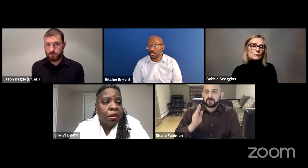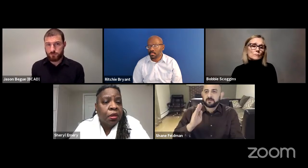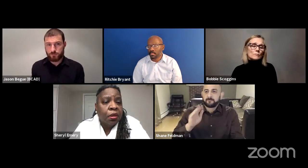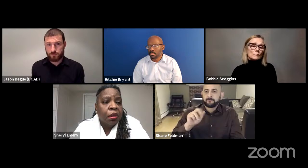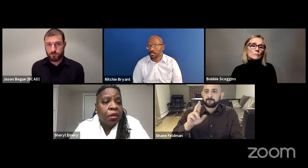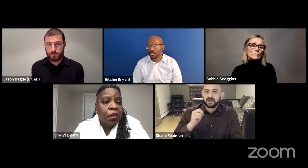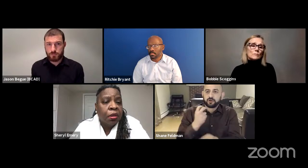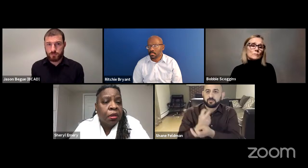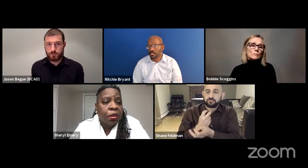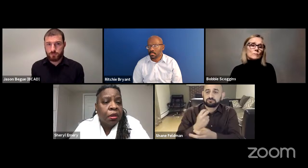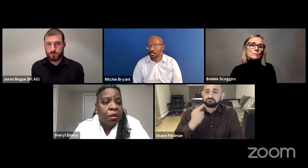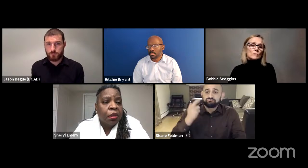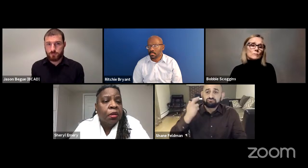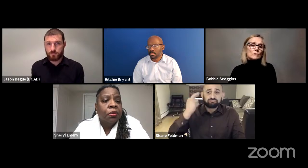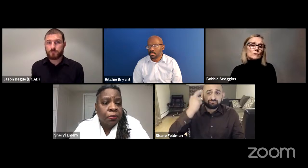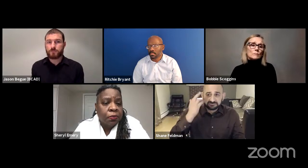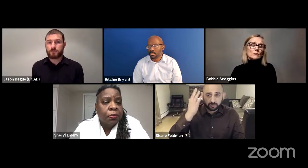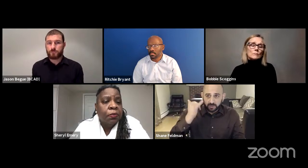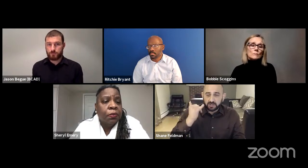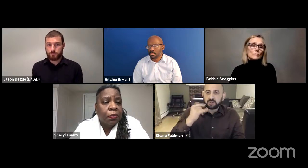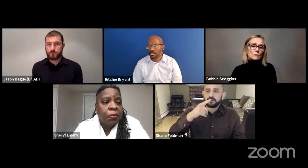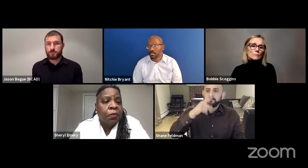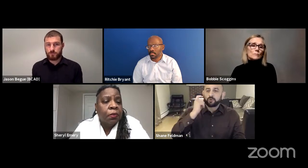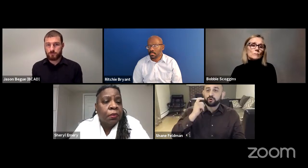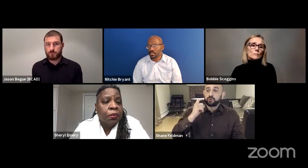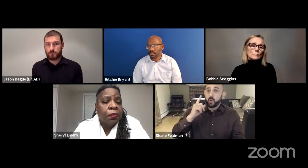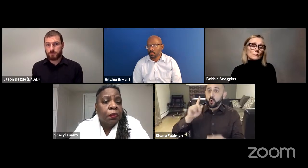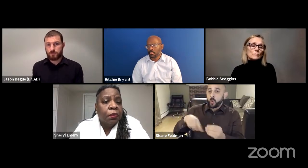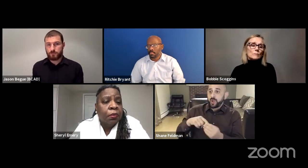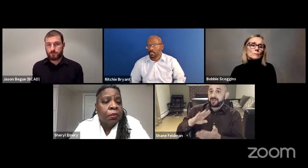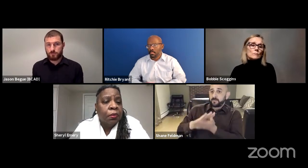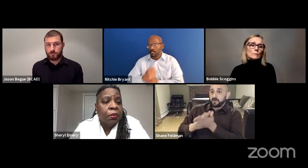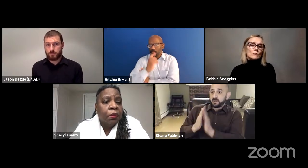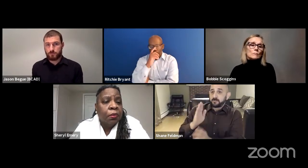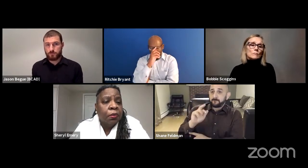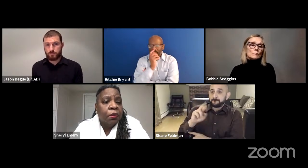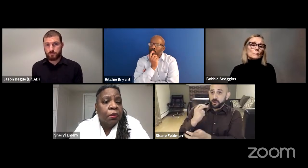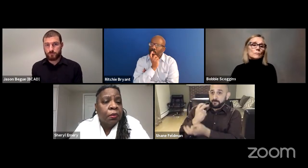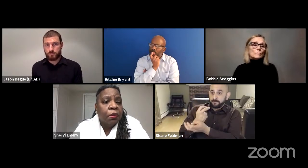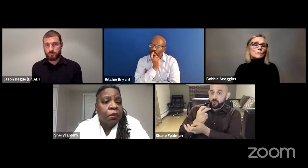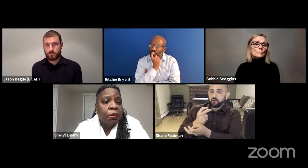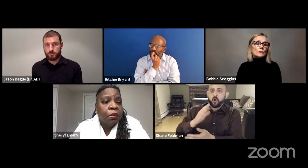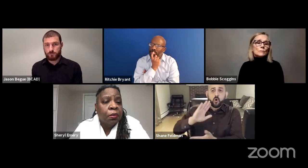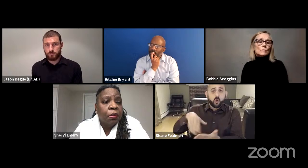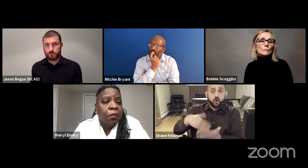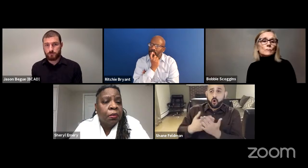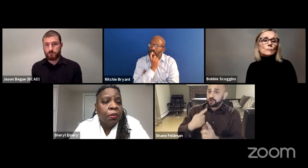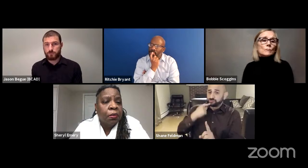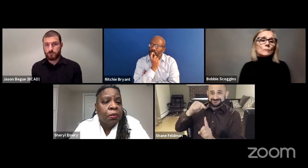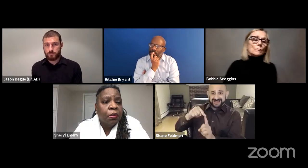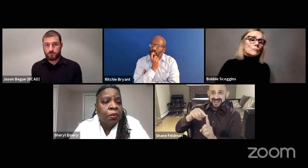bones legislation. I strongly suggest a bare bones legislation approach, and the reason